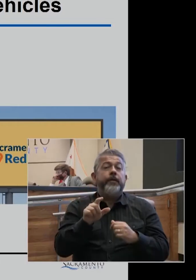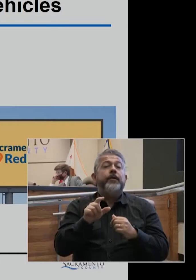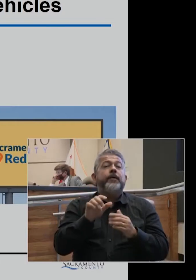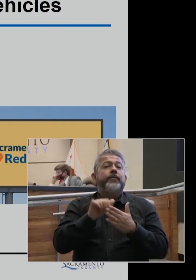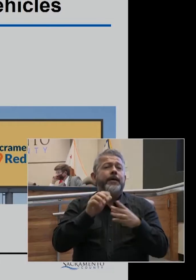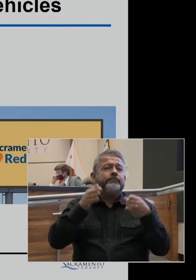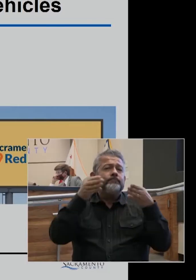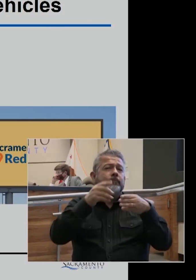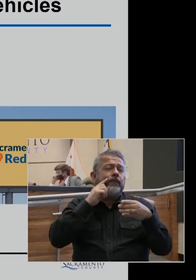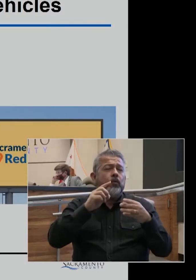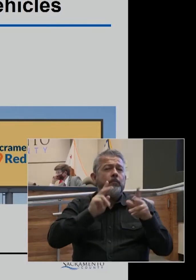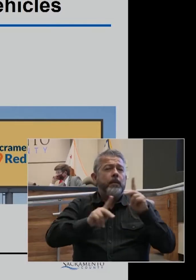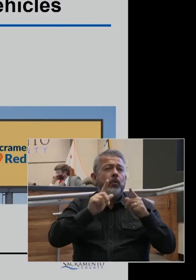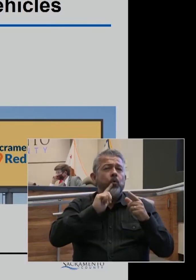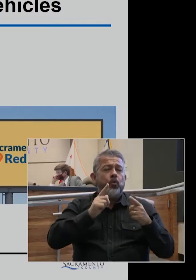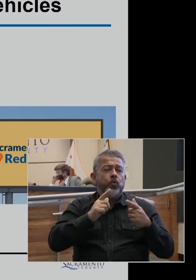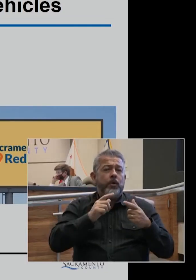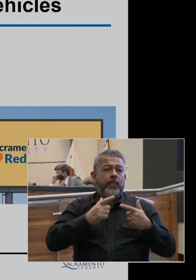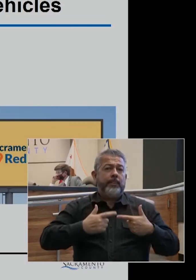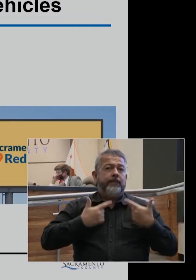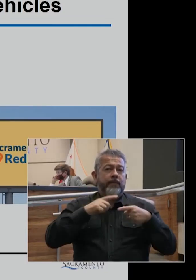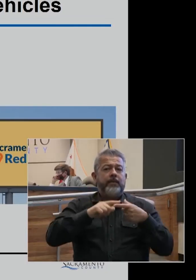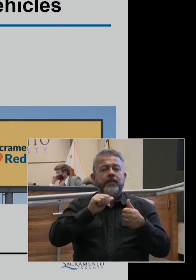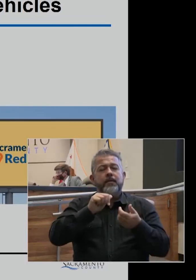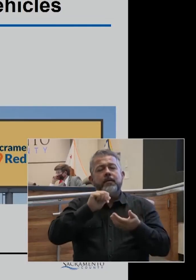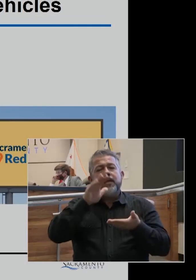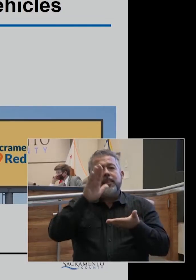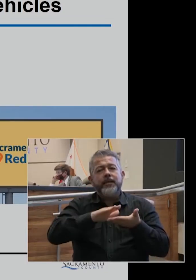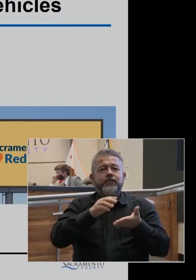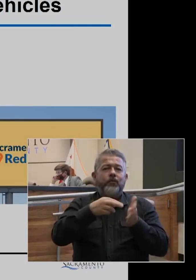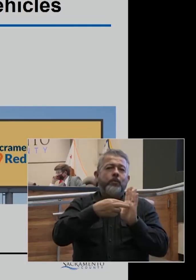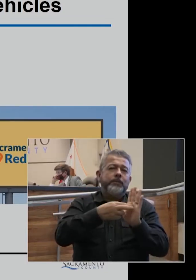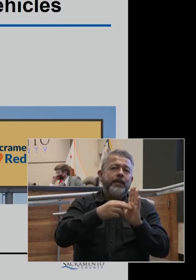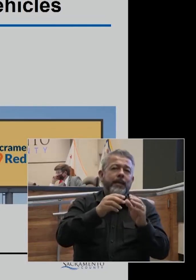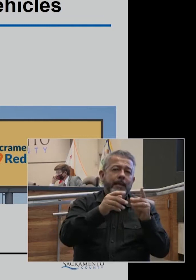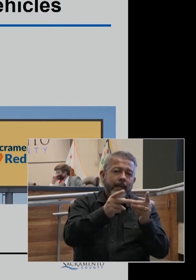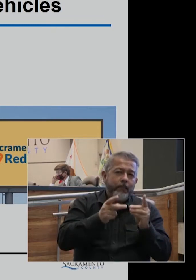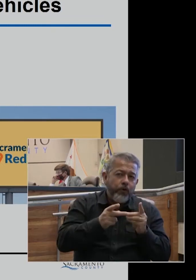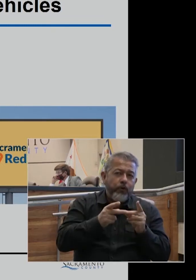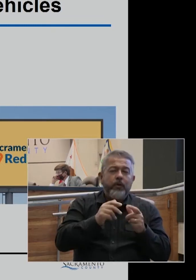AND HAVE A SACRAMENTO COUNTY NEWS LETTER WHO ARE RESIDENTS IN NEWS LETTER WHO ARE RESIDENTS IN THE UNINCORPORATED COUNTY AND